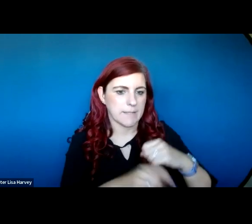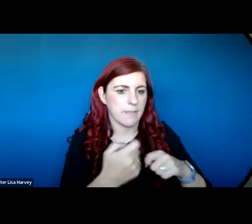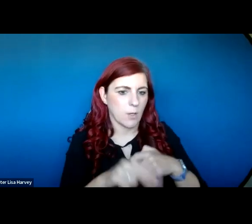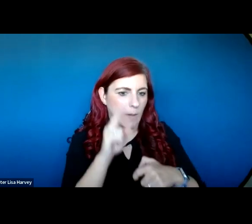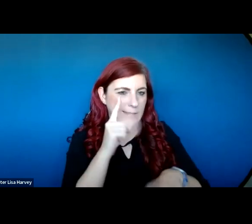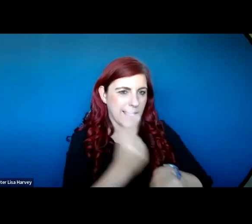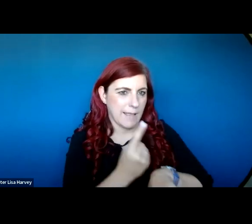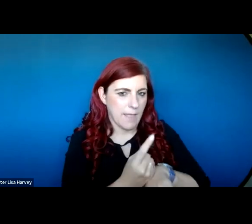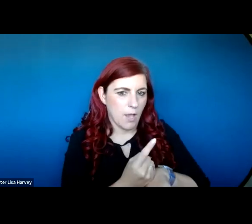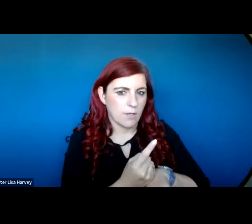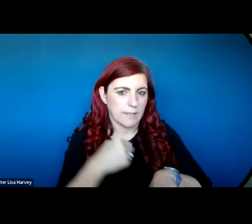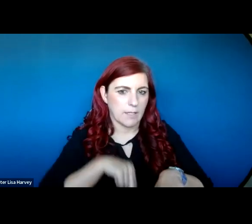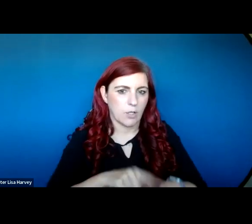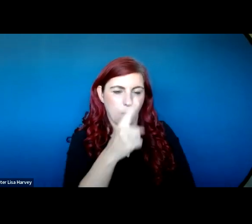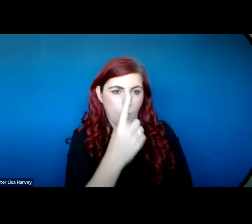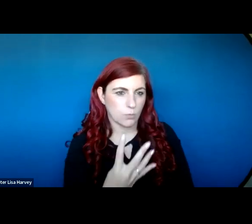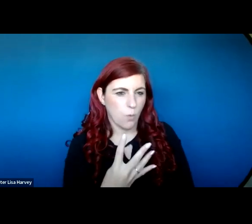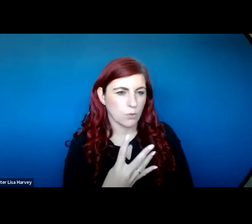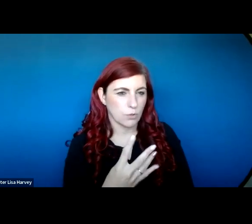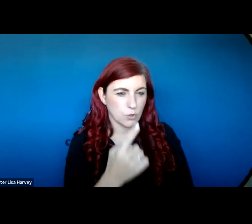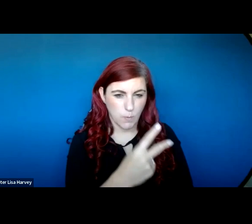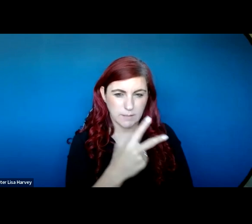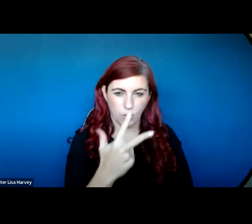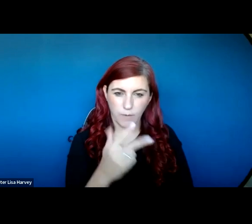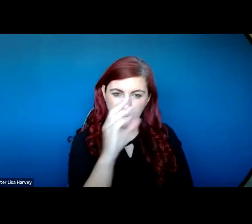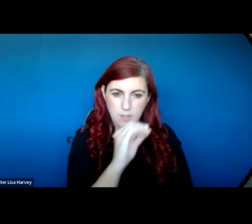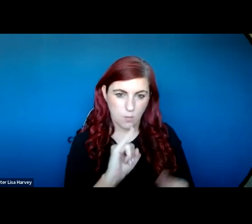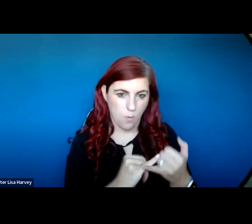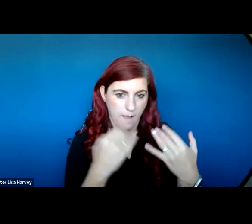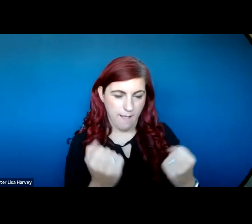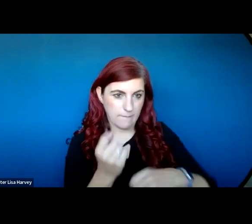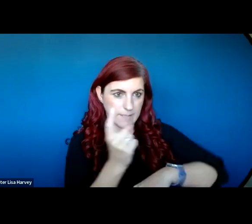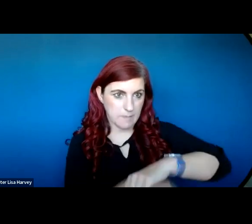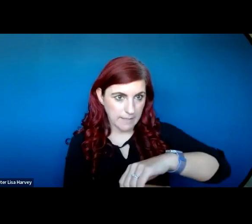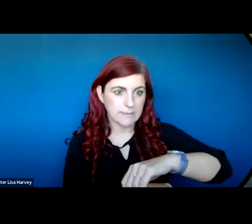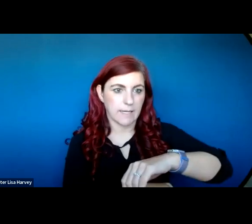almost a quarter, 23%, of those with a disability to a great extent